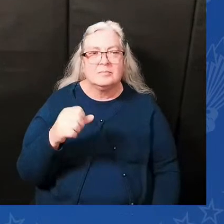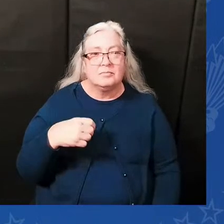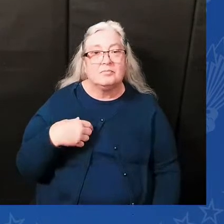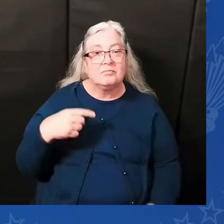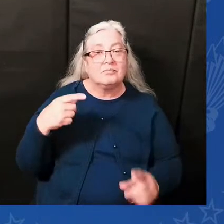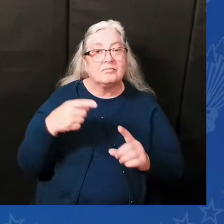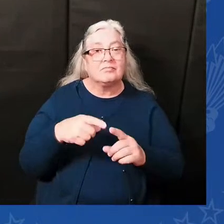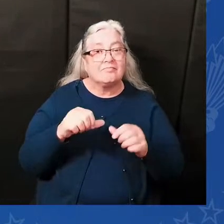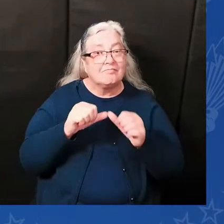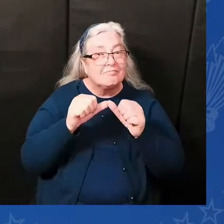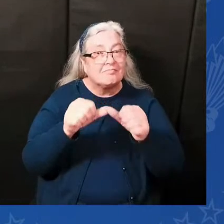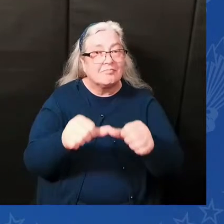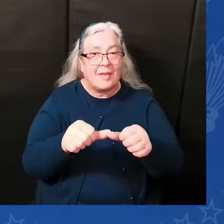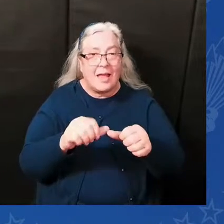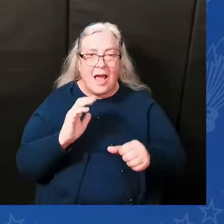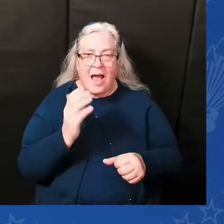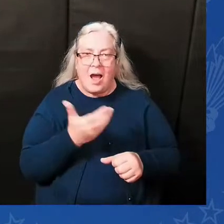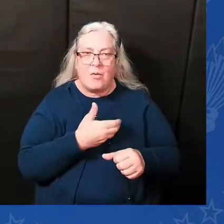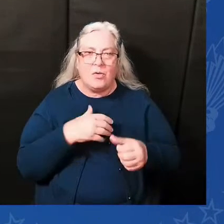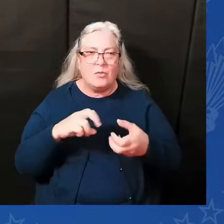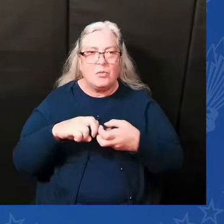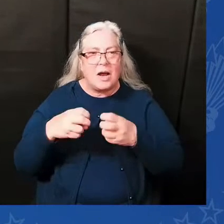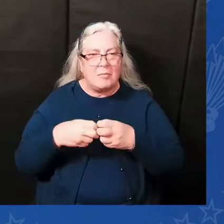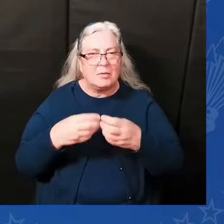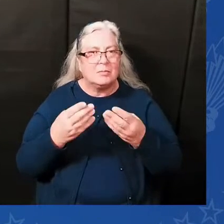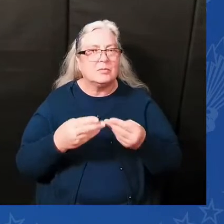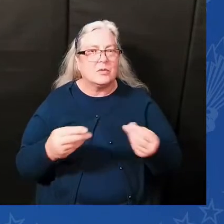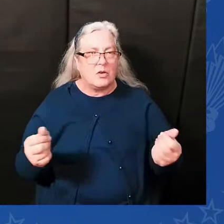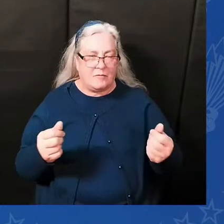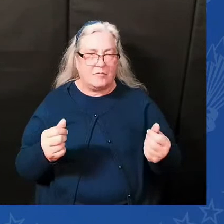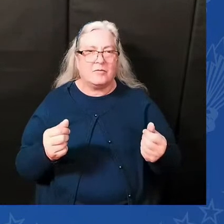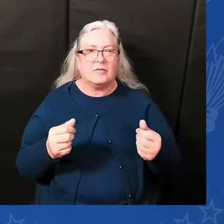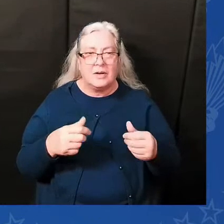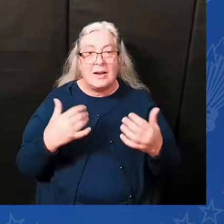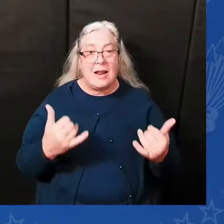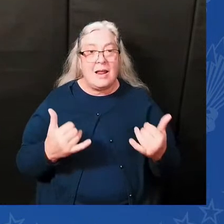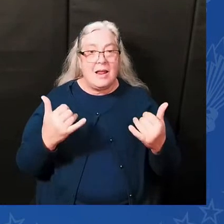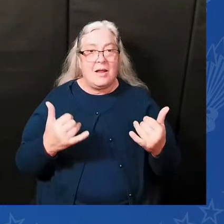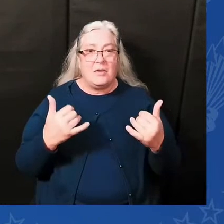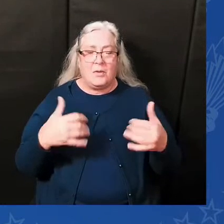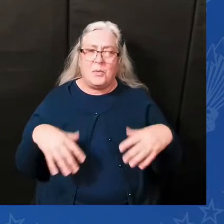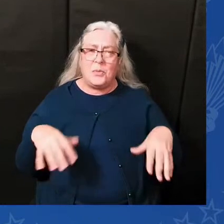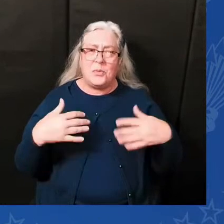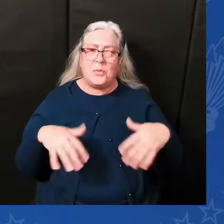And today, even with his busy schedule based on world events, the President of the United States